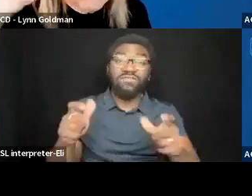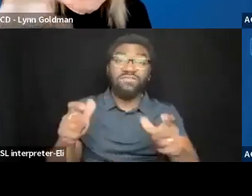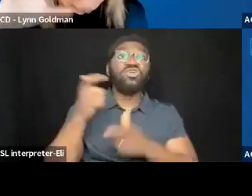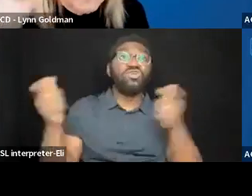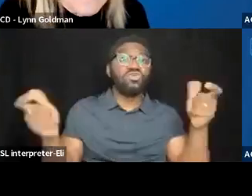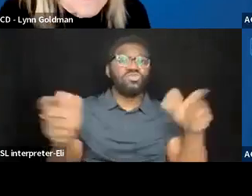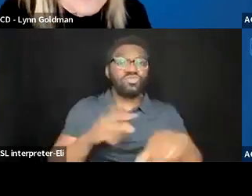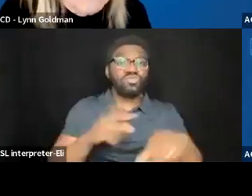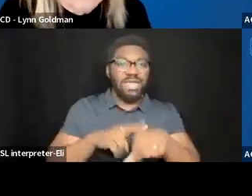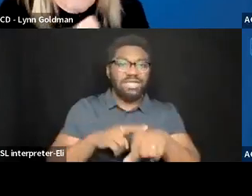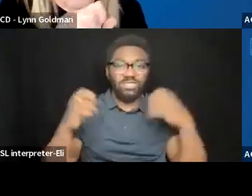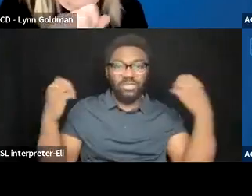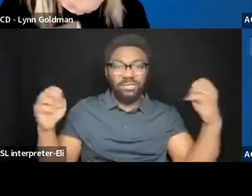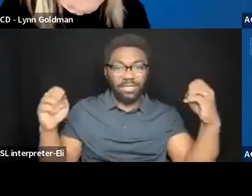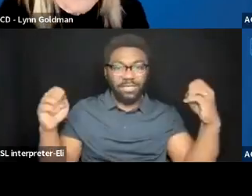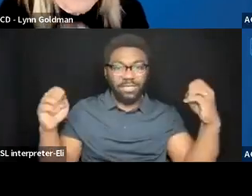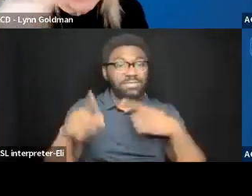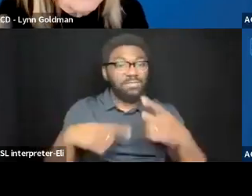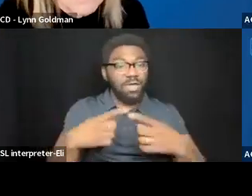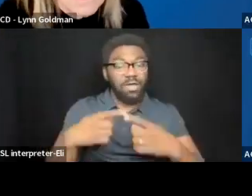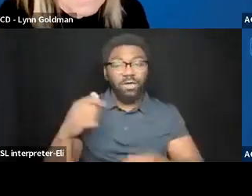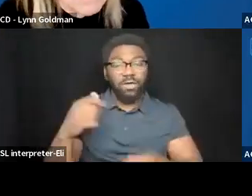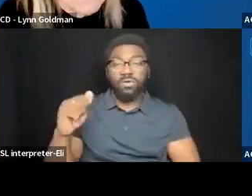you know, around radiation exposures, around, you know,